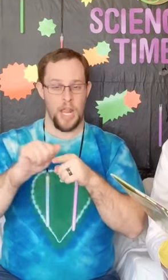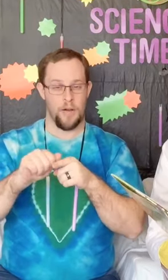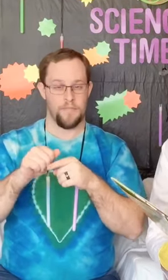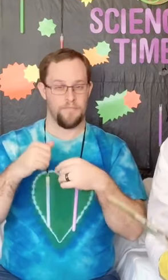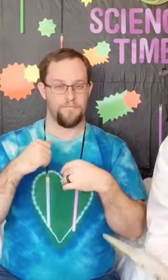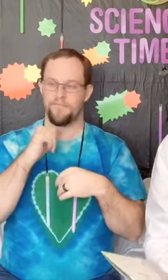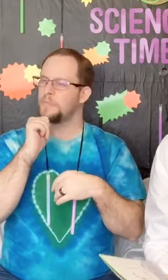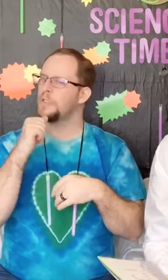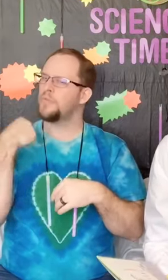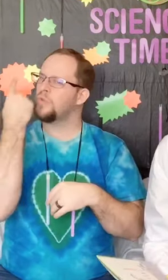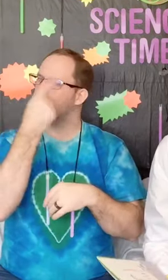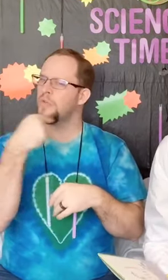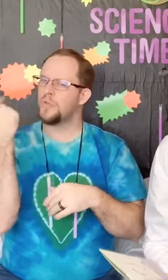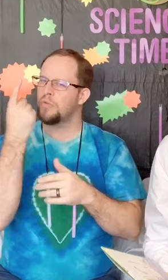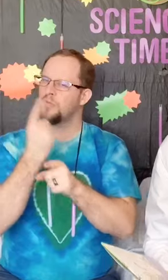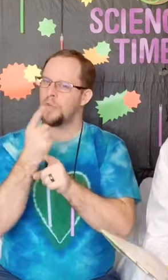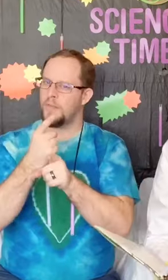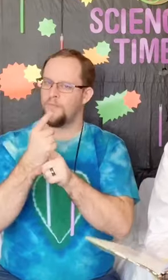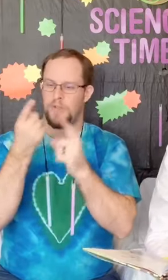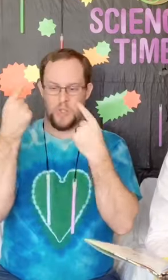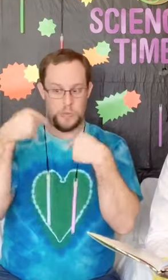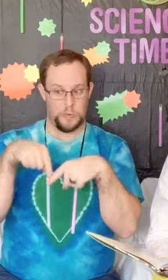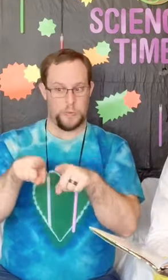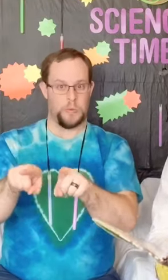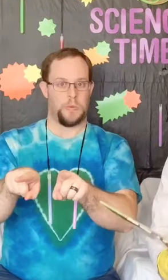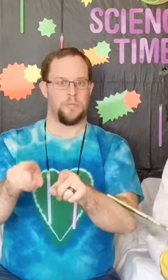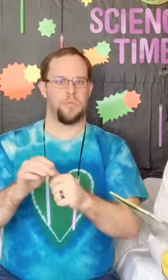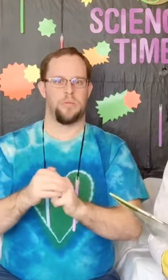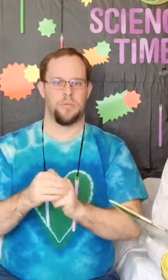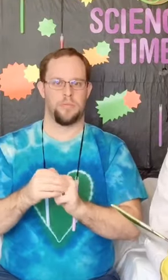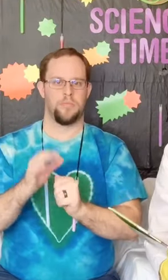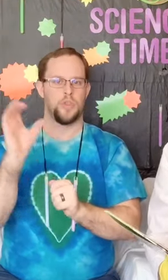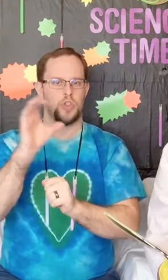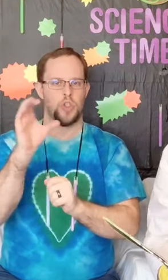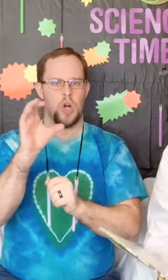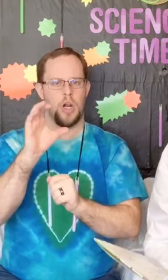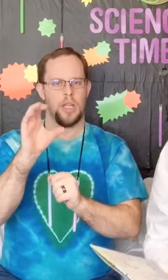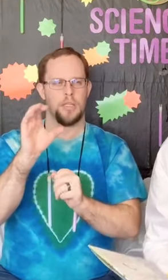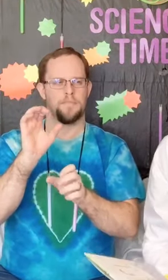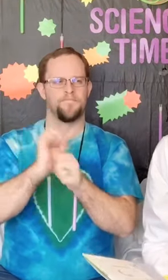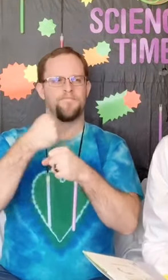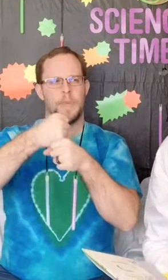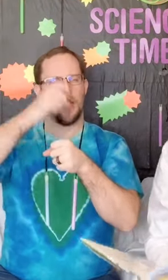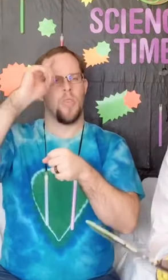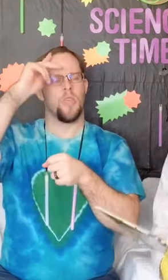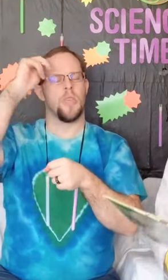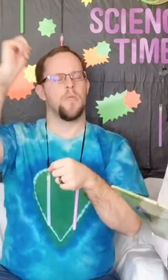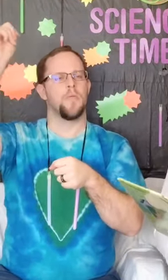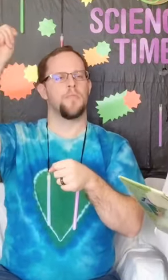looked right for quite some time. Charlotte formed a hypothesis.